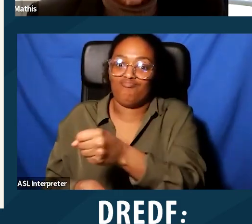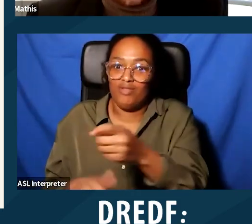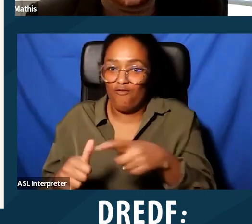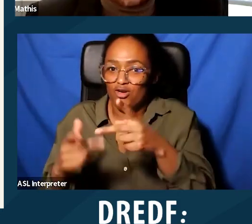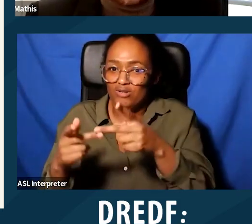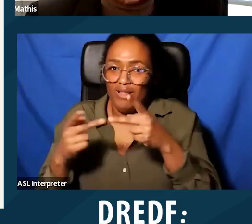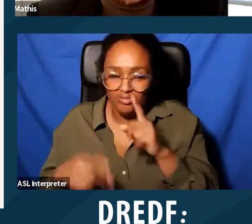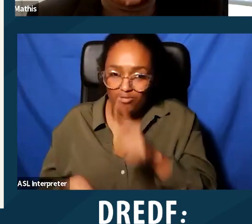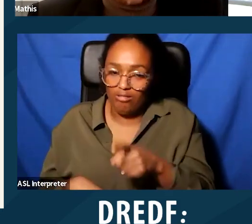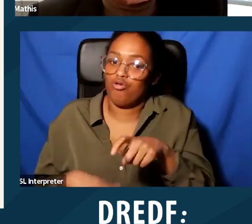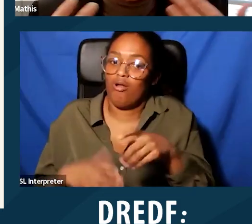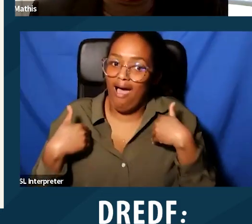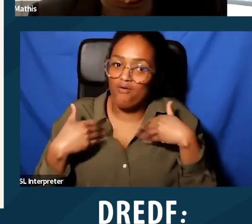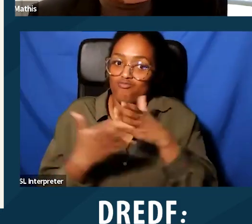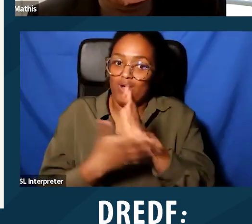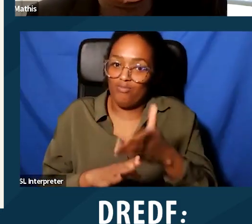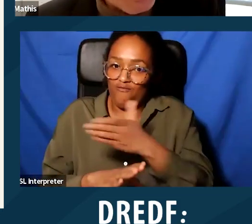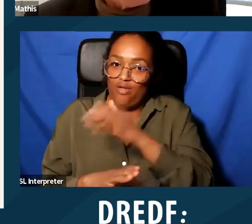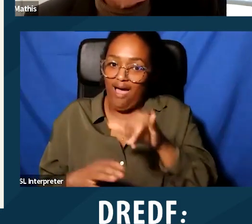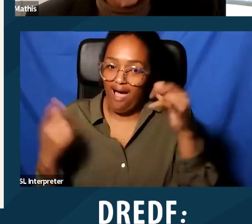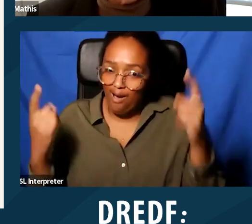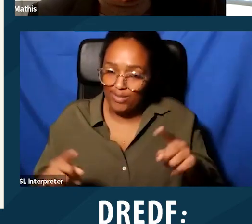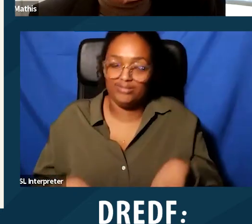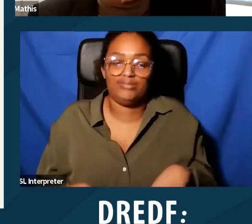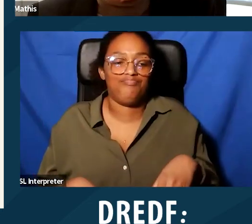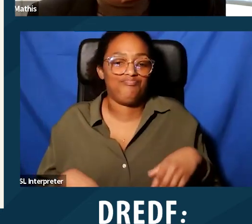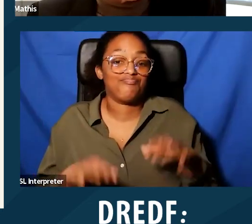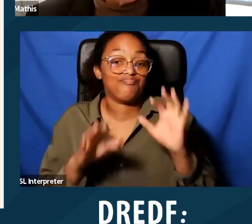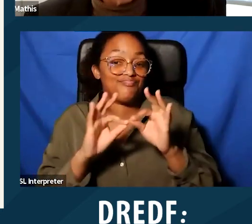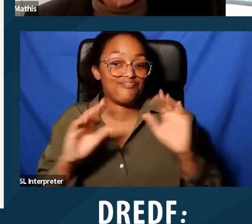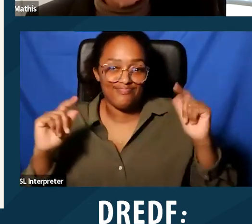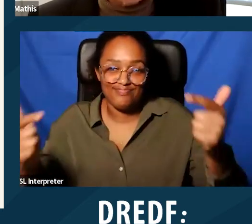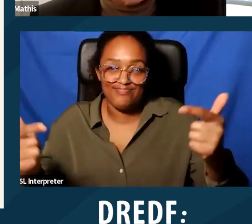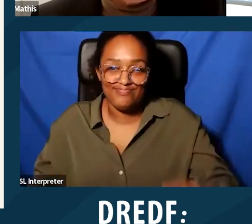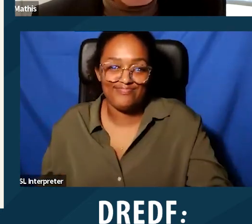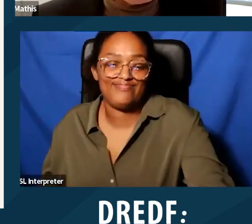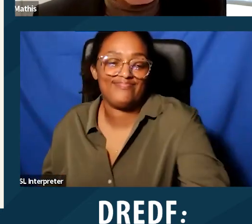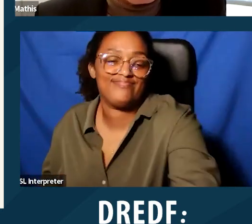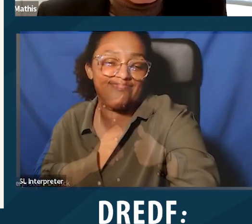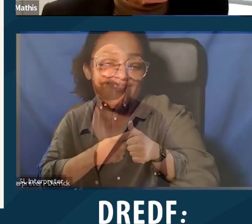have to go in and have their rights violated in order to do anything about it. Next slide.